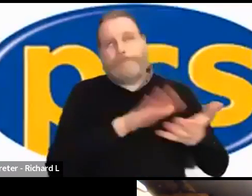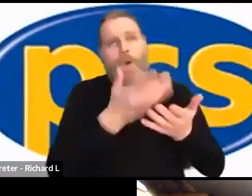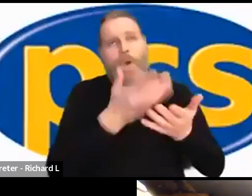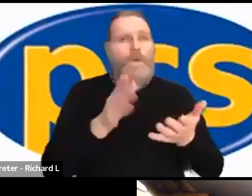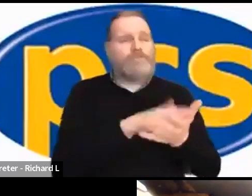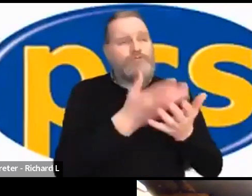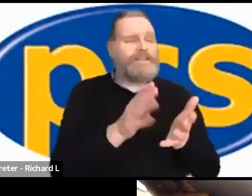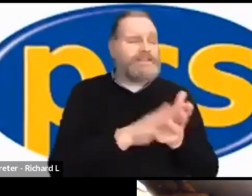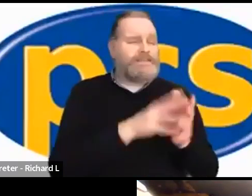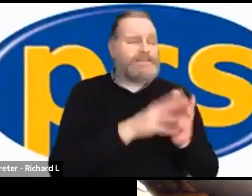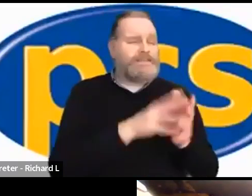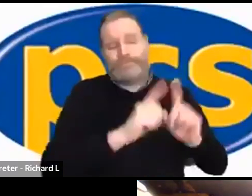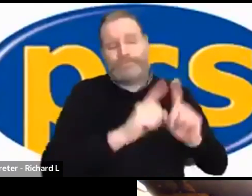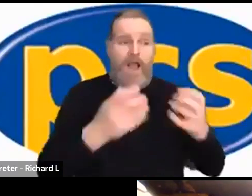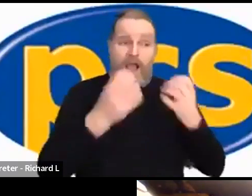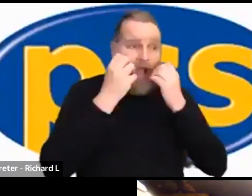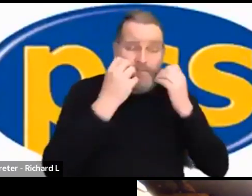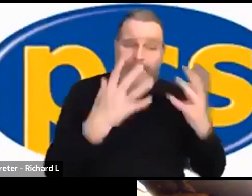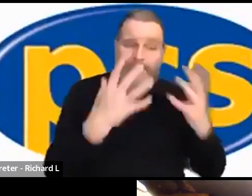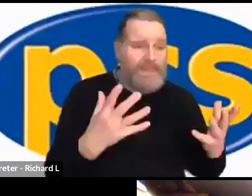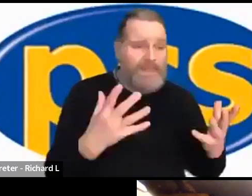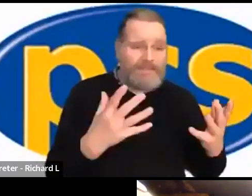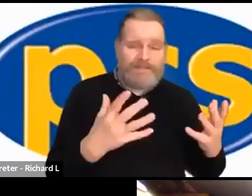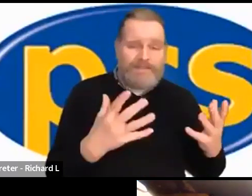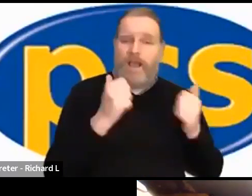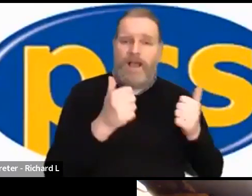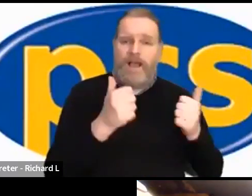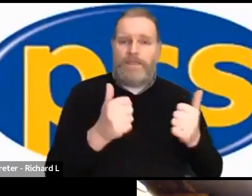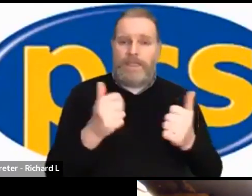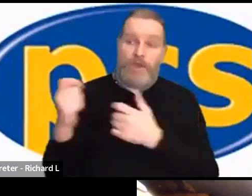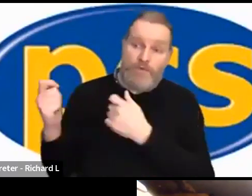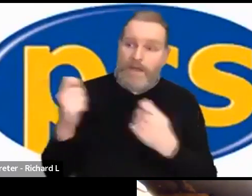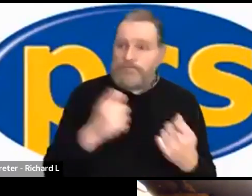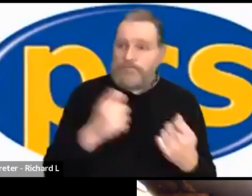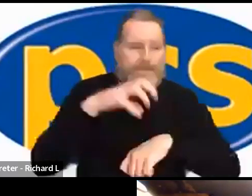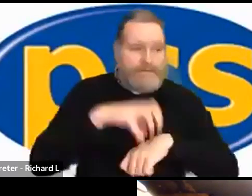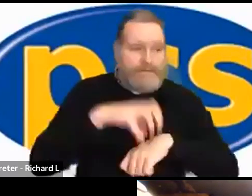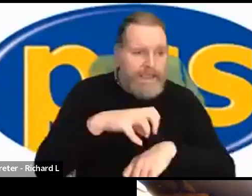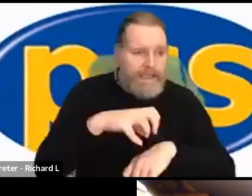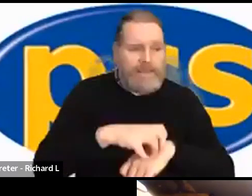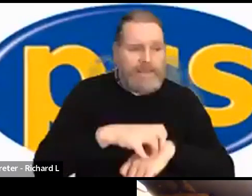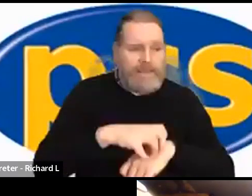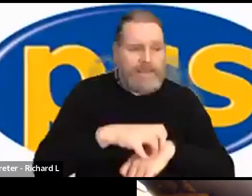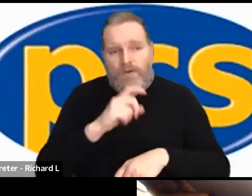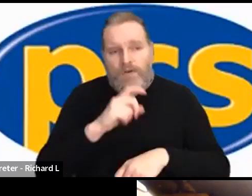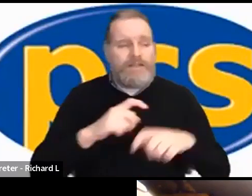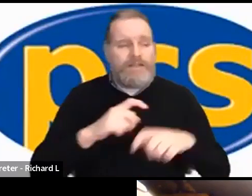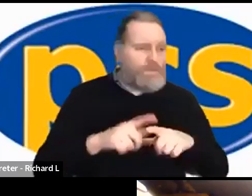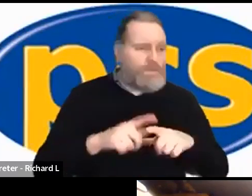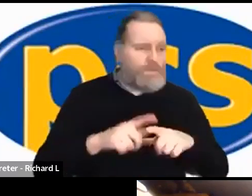Christmas carols, reciting poetry. We've had the works works going on. We works going on, we works going on, we know, without people bringing good